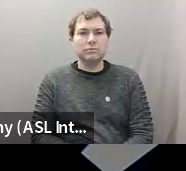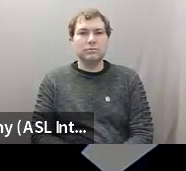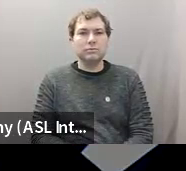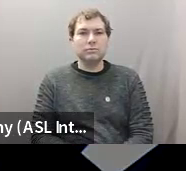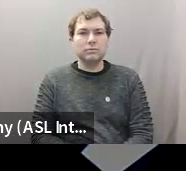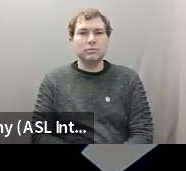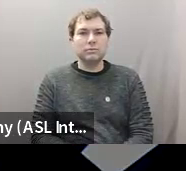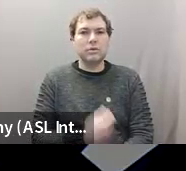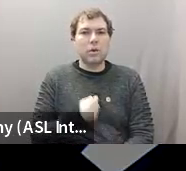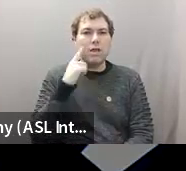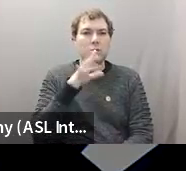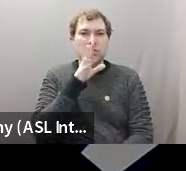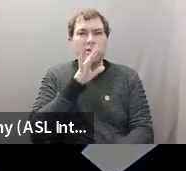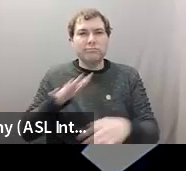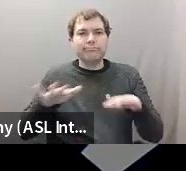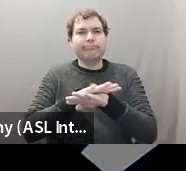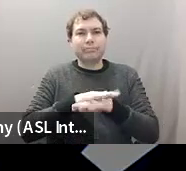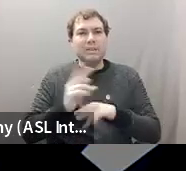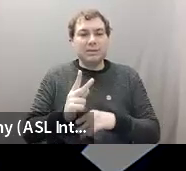Linda Pogue: I thought I was talking over somebody. Linda Pogue: Sorry.